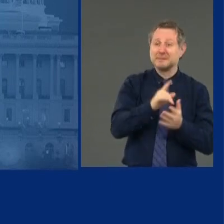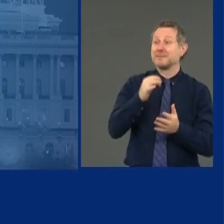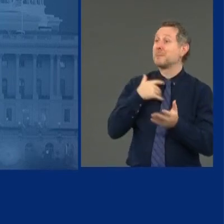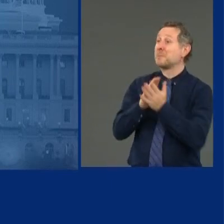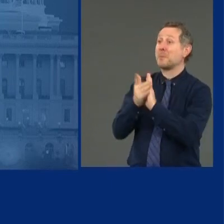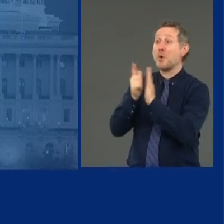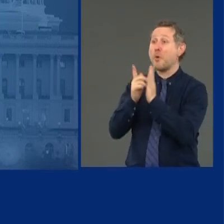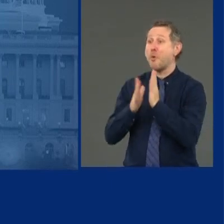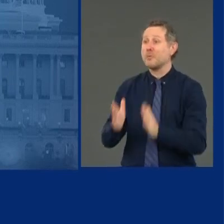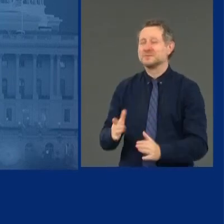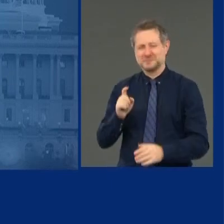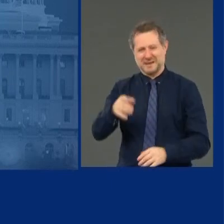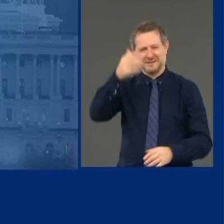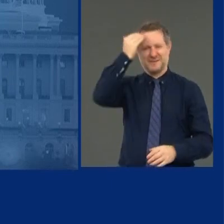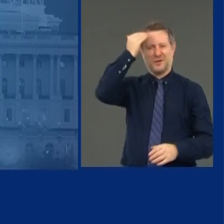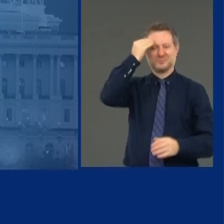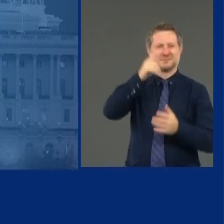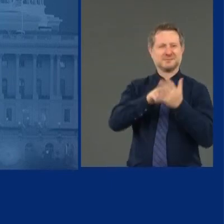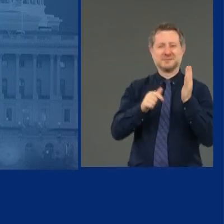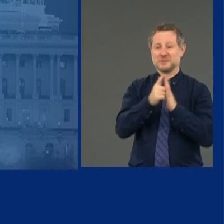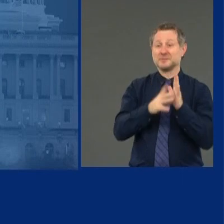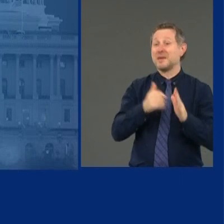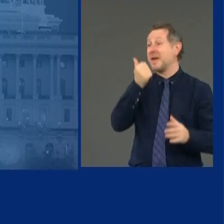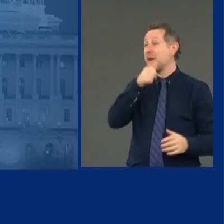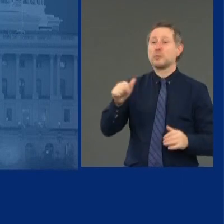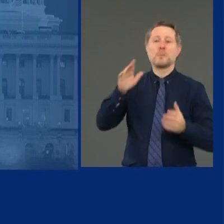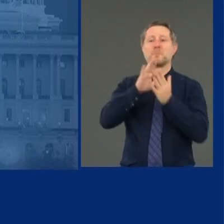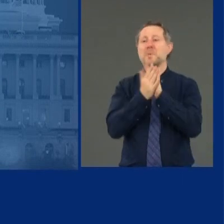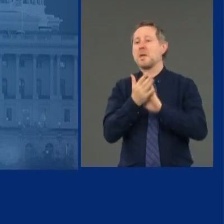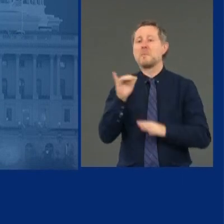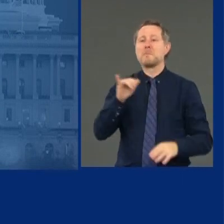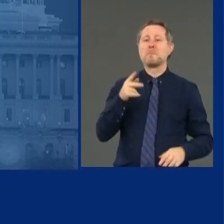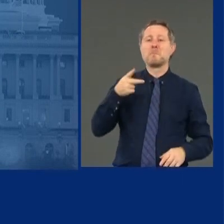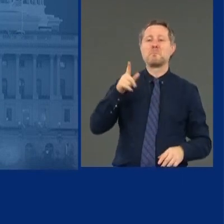NO, NO, YOU HAVE TO KNOW WHAT YOU ARE TALKING ABOUT. CAN ANYONE BE A LAWYER?